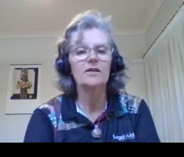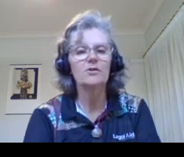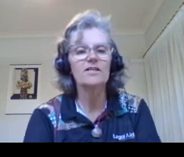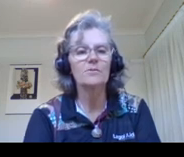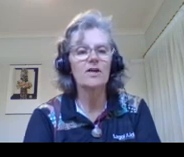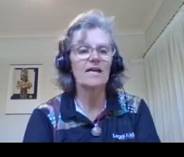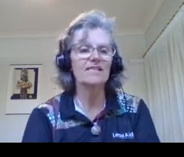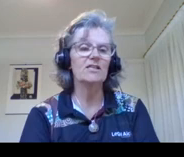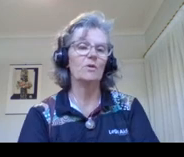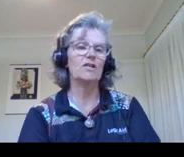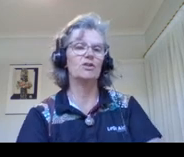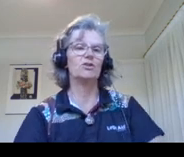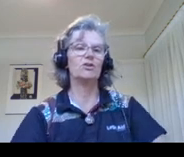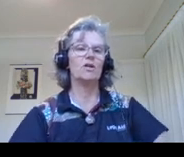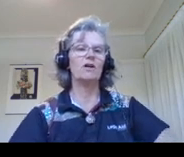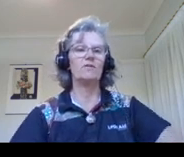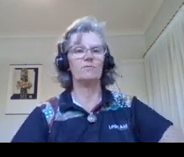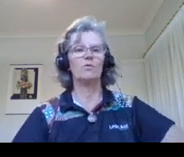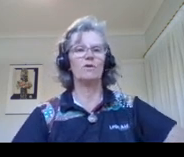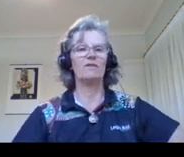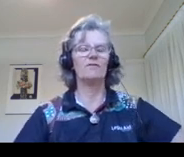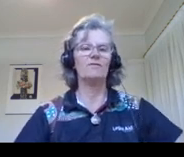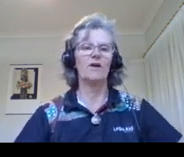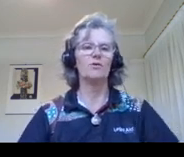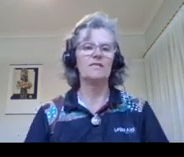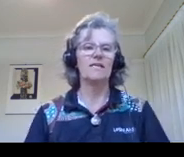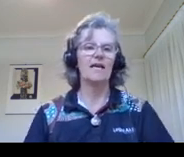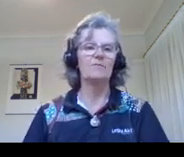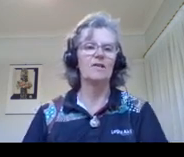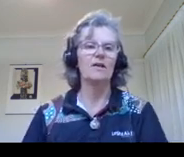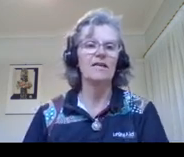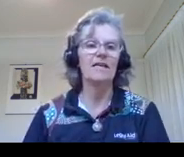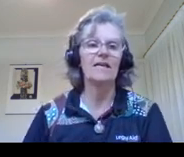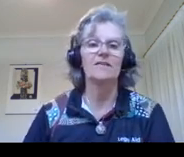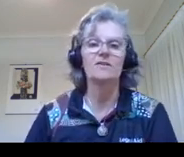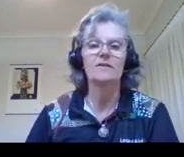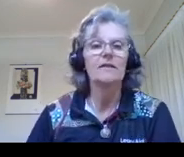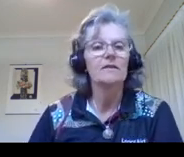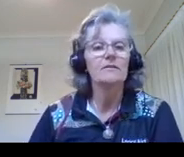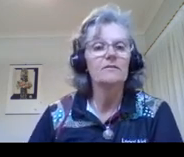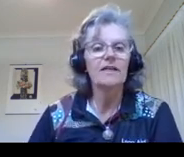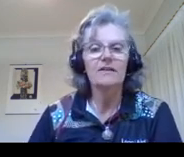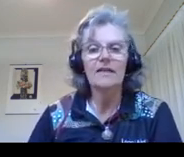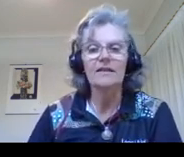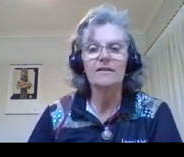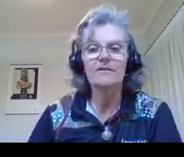because someone asked the question should I report every phone scam that I get what do you think some